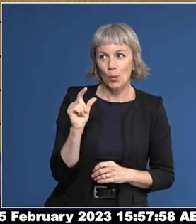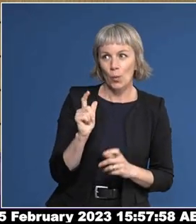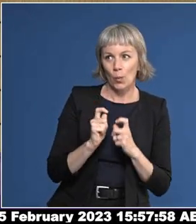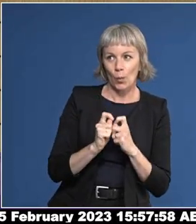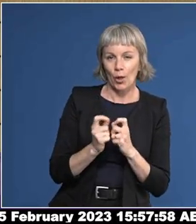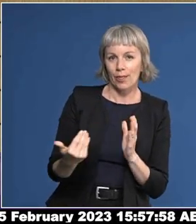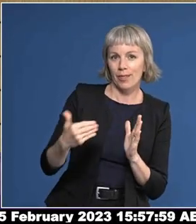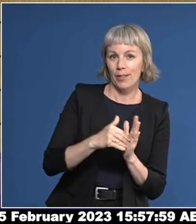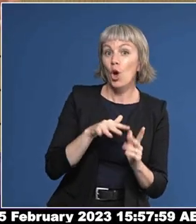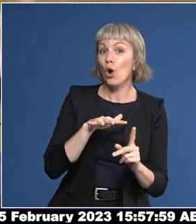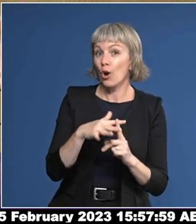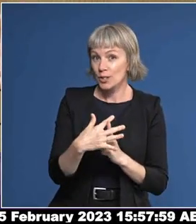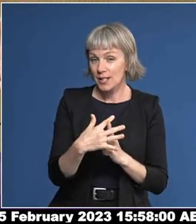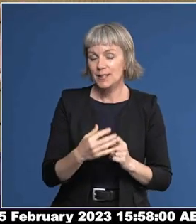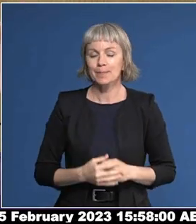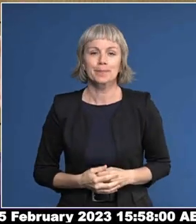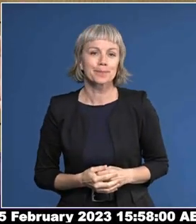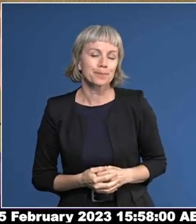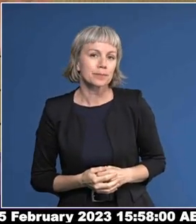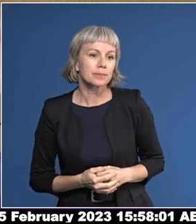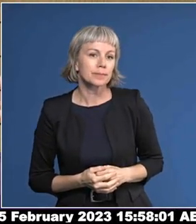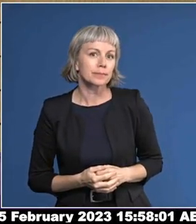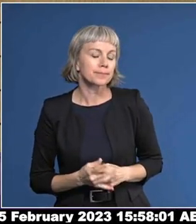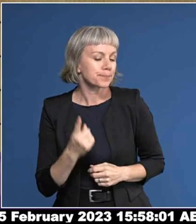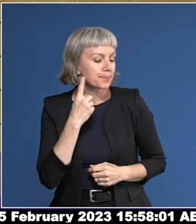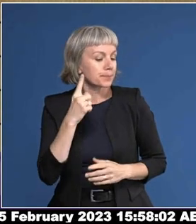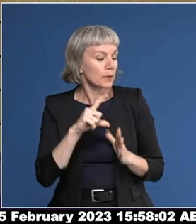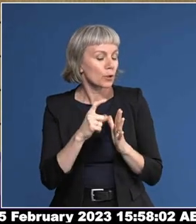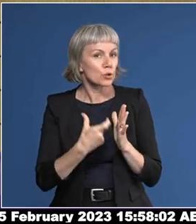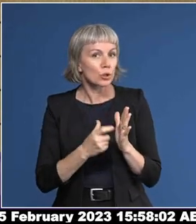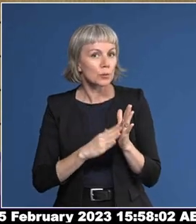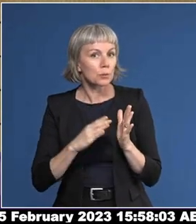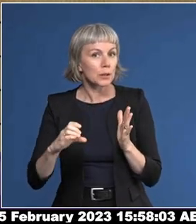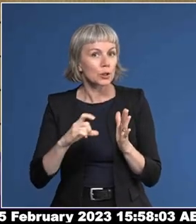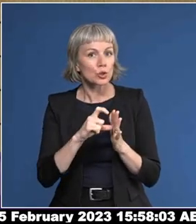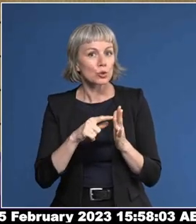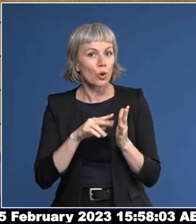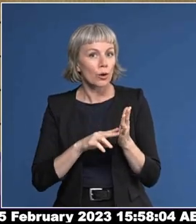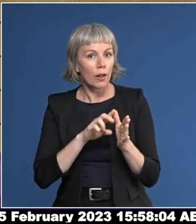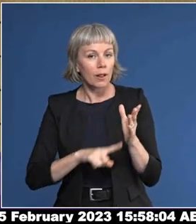We heard from, I think, Dr Macdonald earlier about the older workforce that we have in the